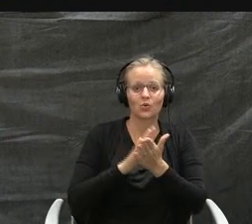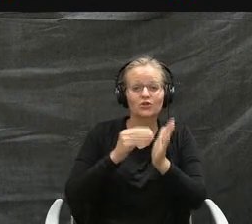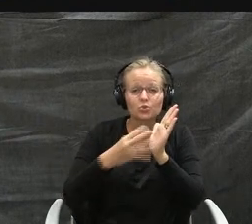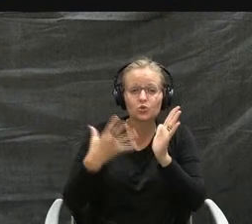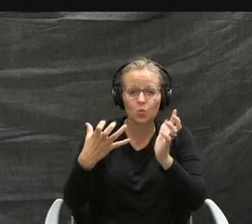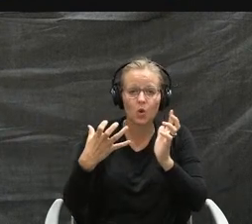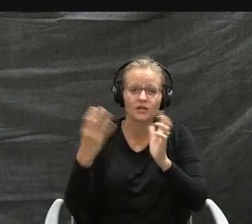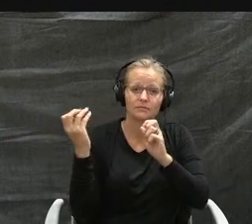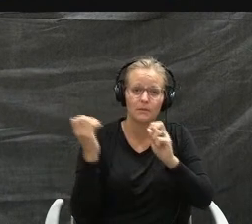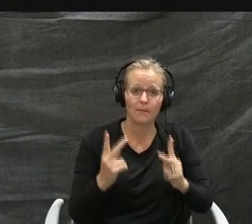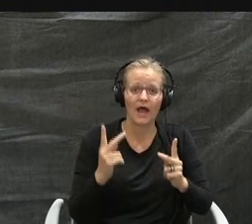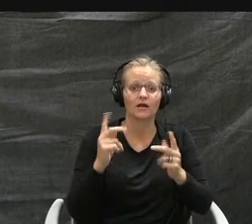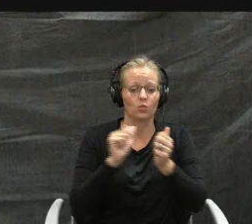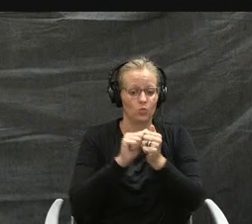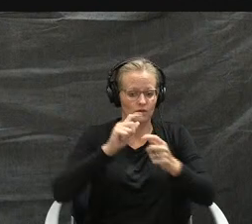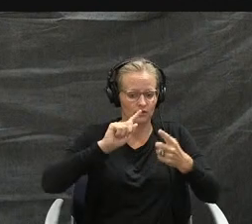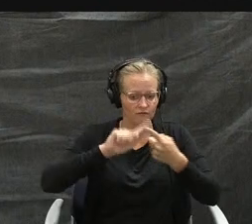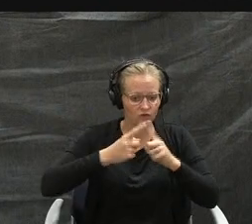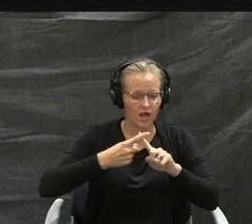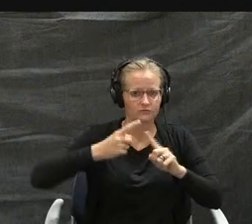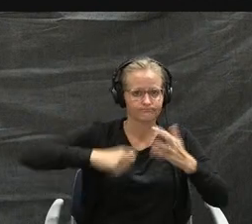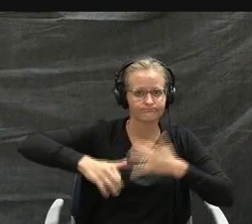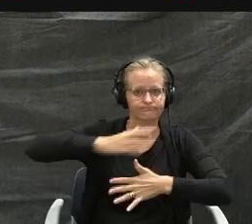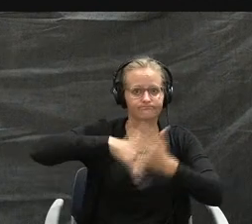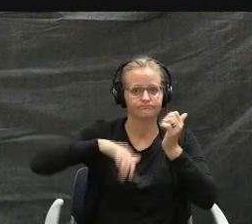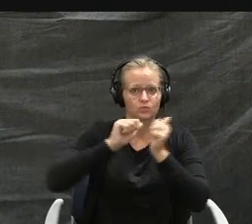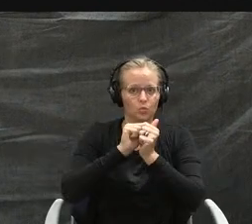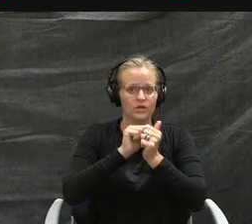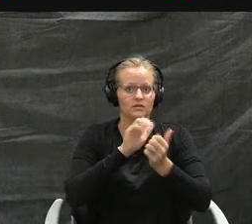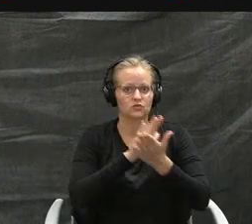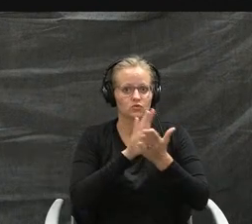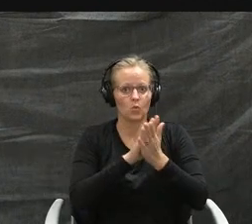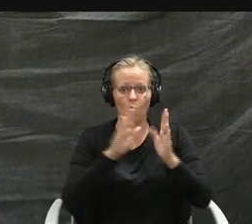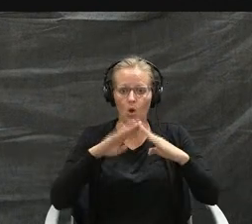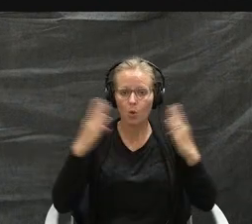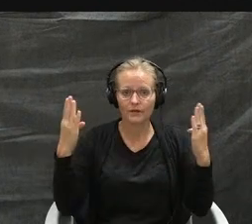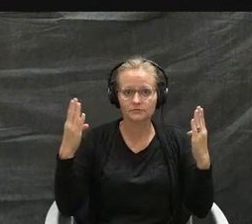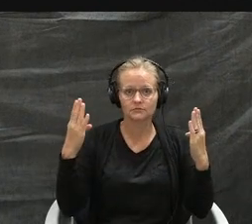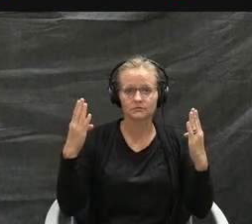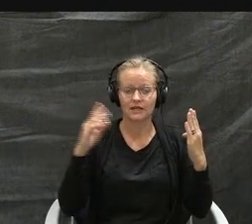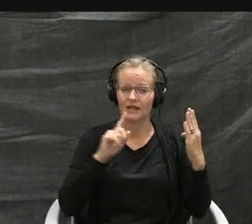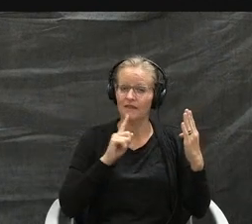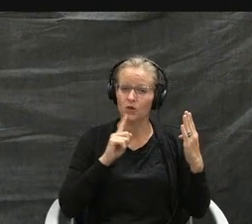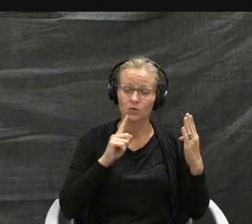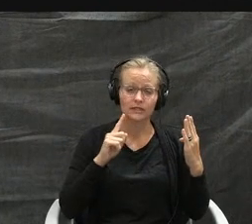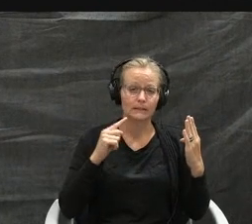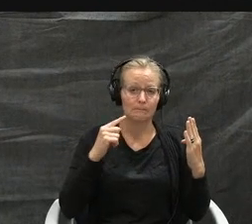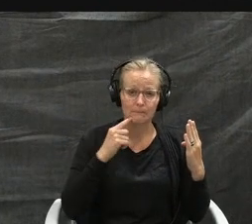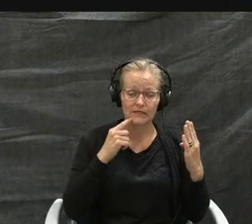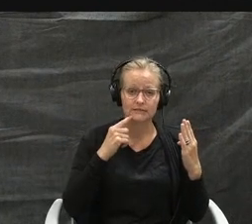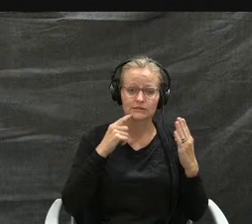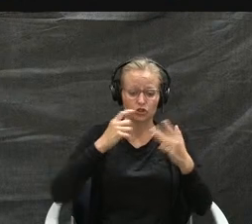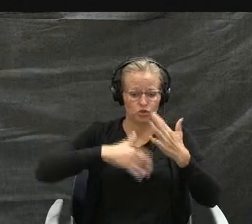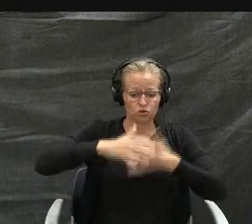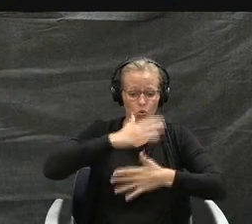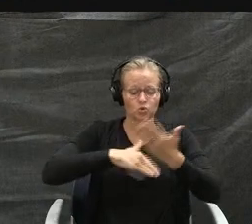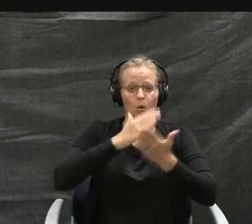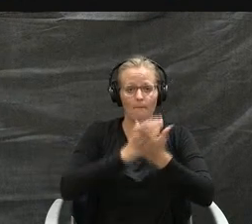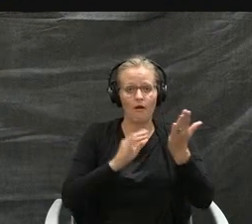back in school. They talk about how they want to be with their friends, and they're missing the social components of school and